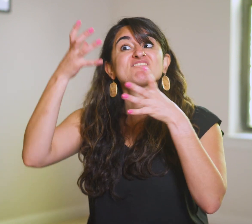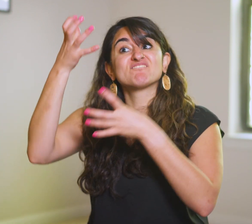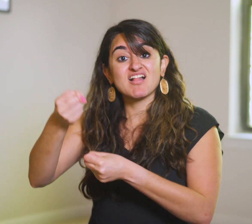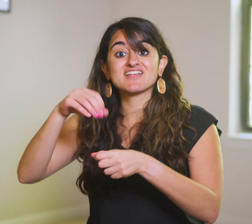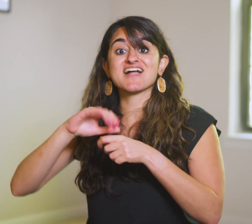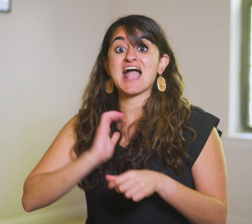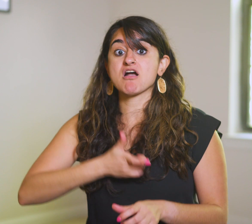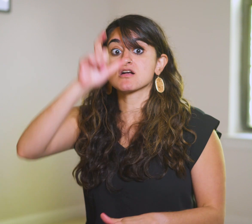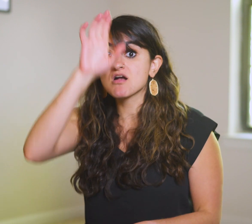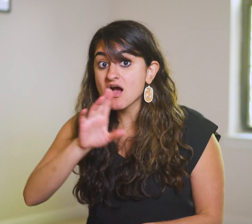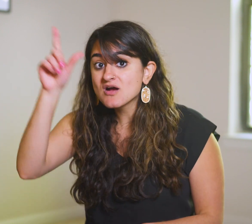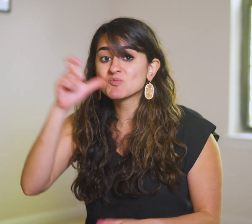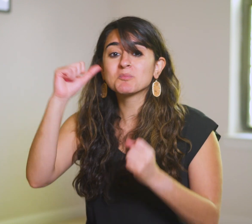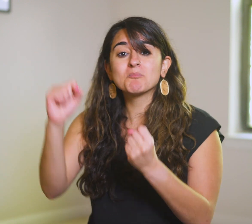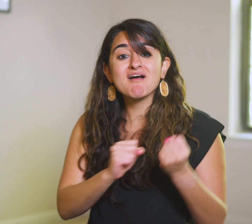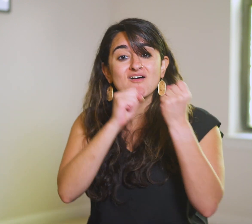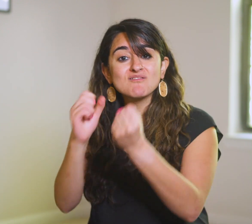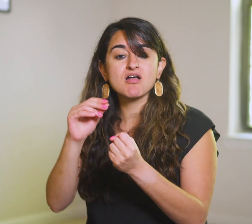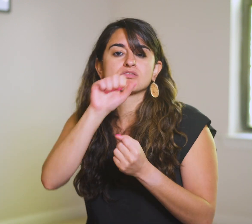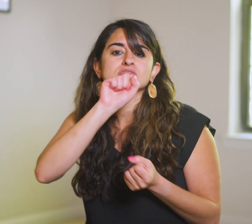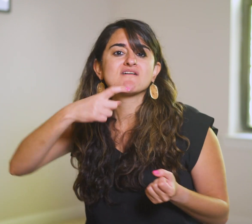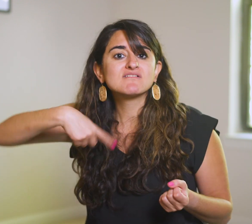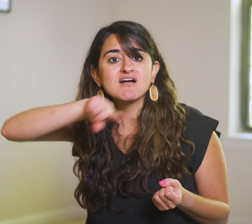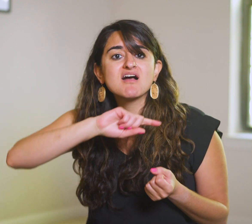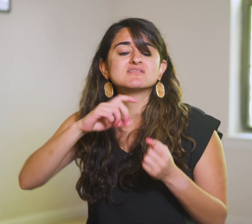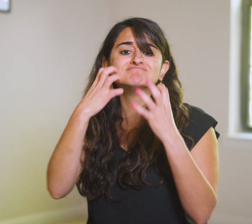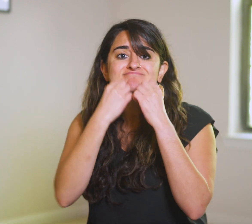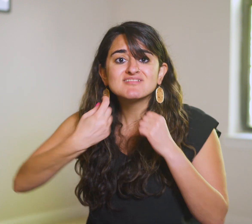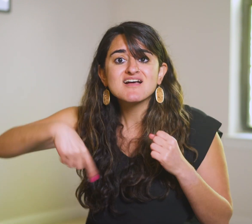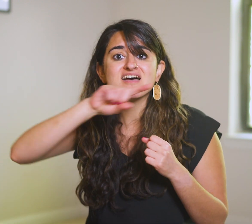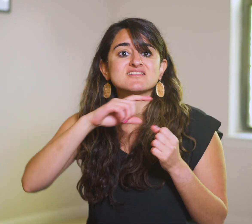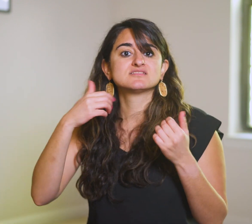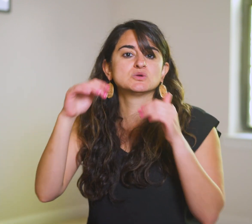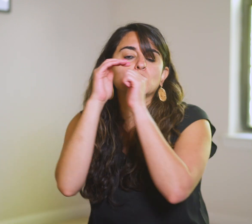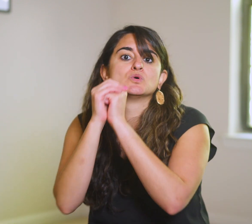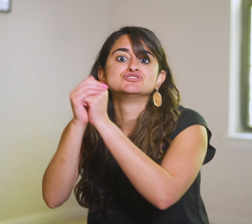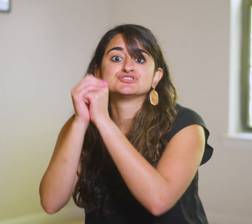But faith in our God, who is powerful and loves us, is worship.